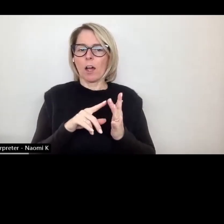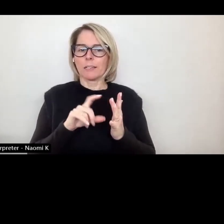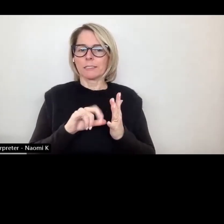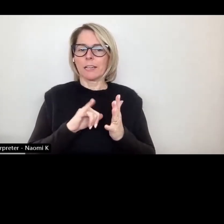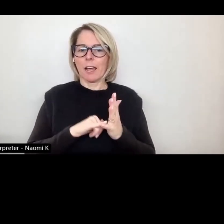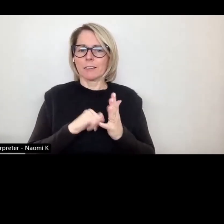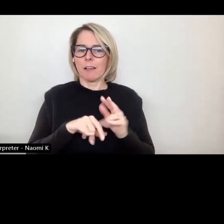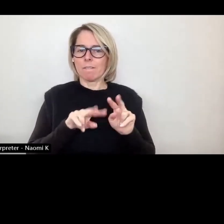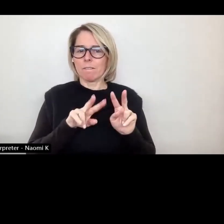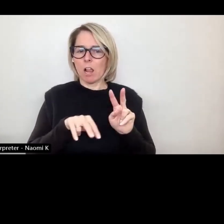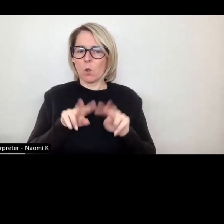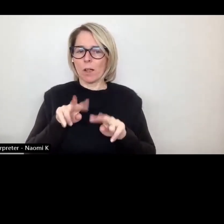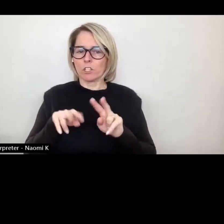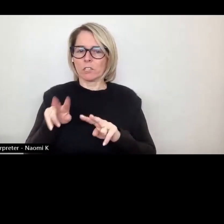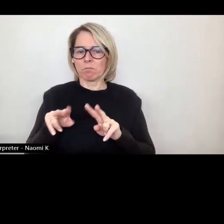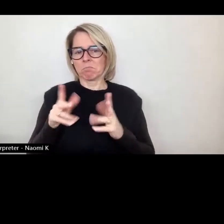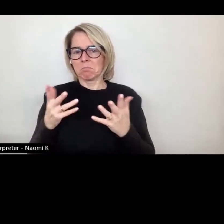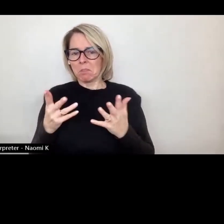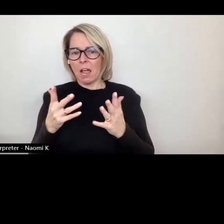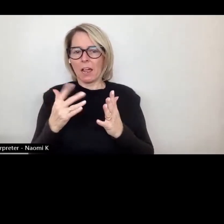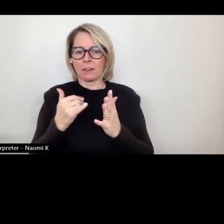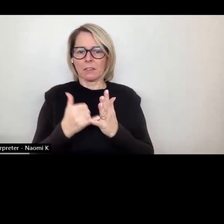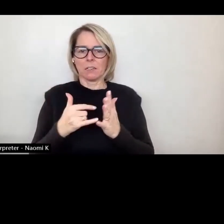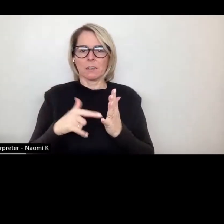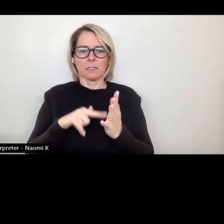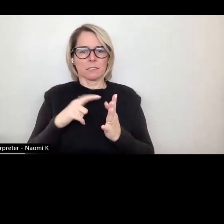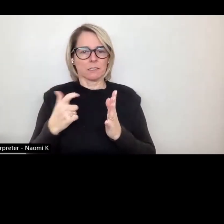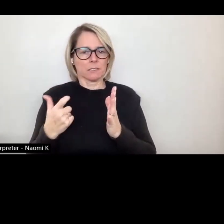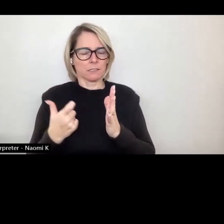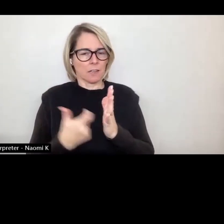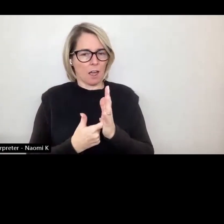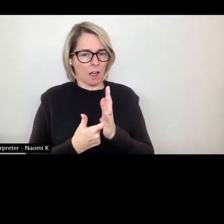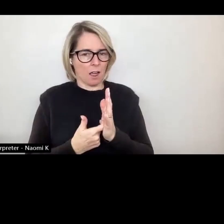I'm not sure I can provide much on that.